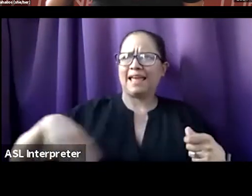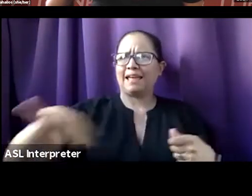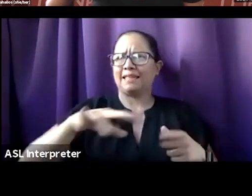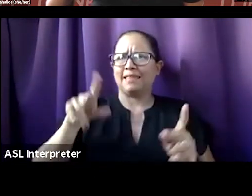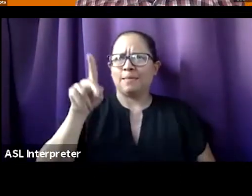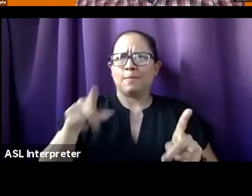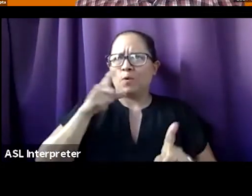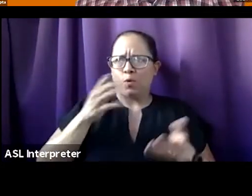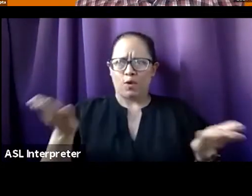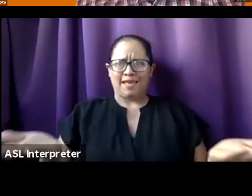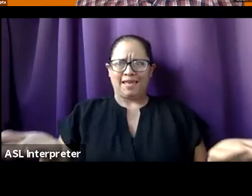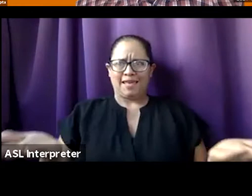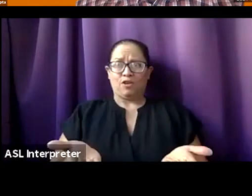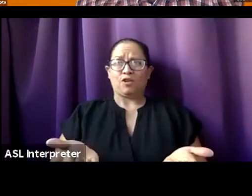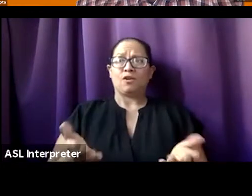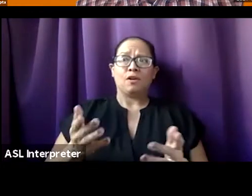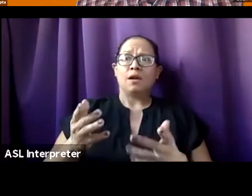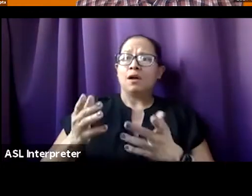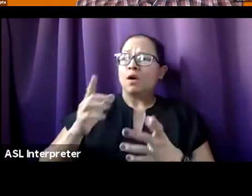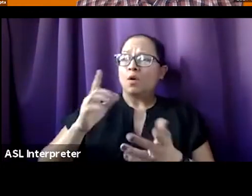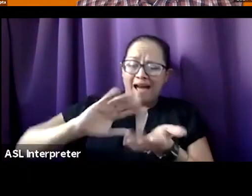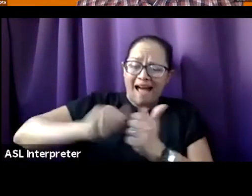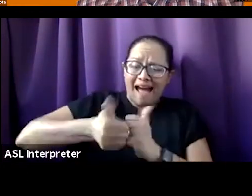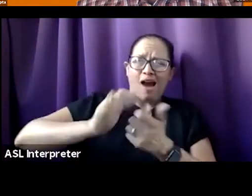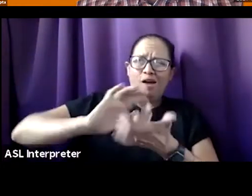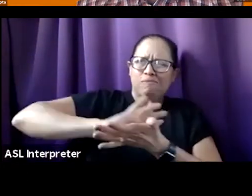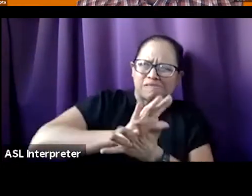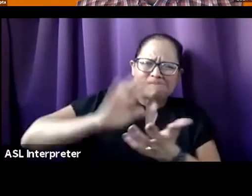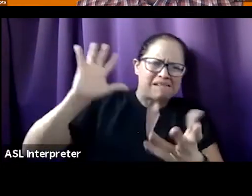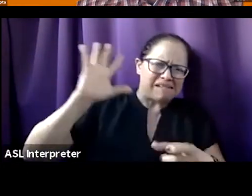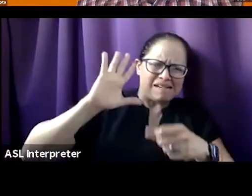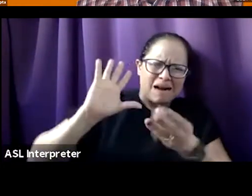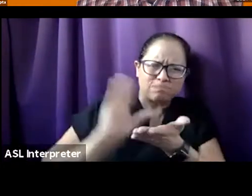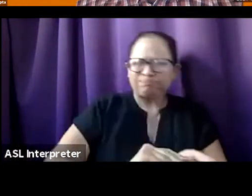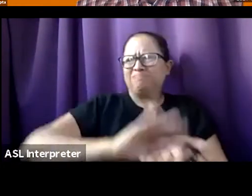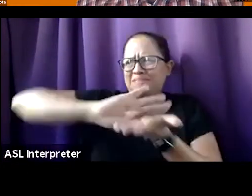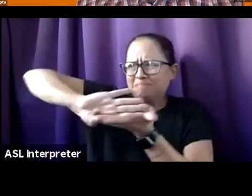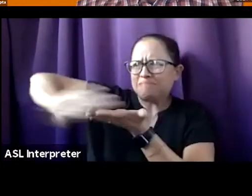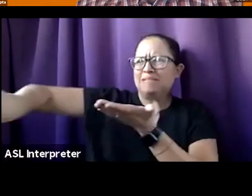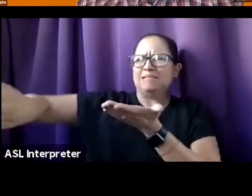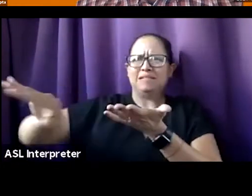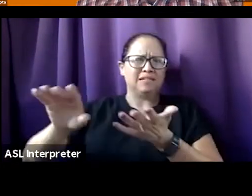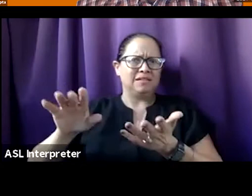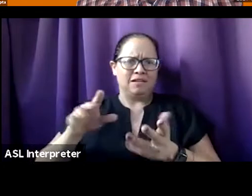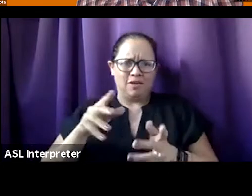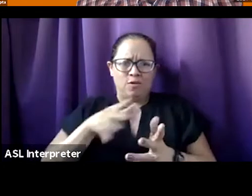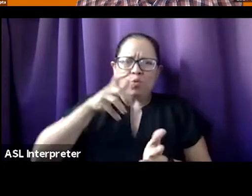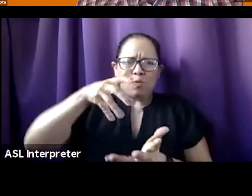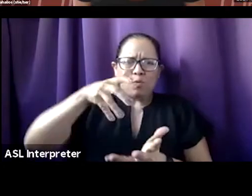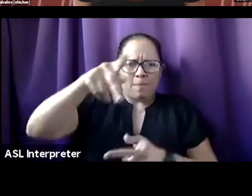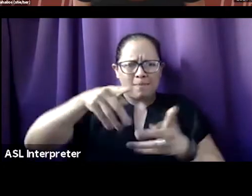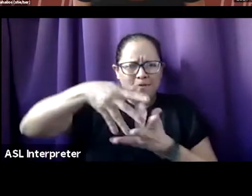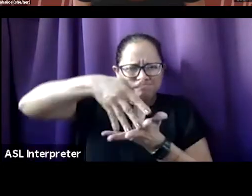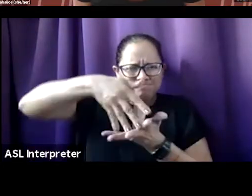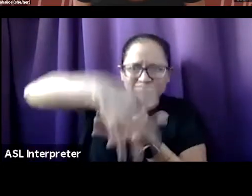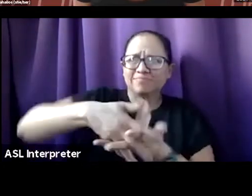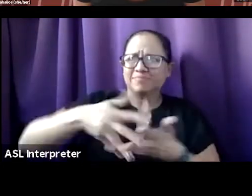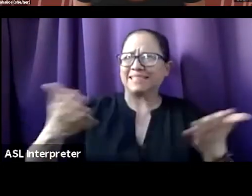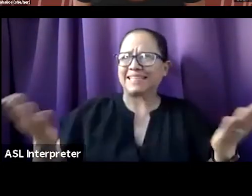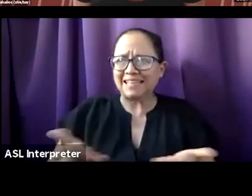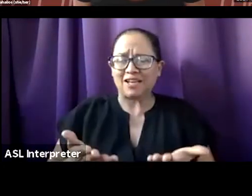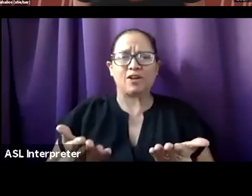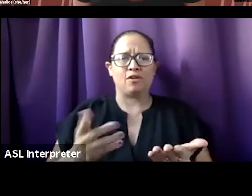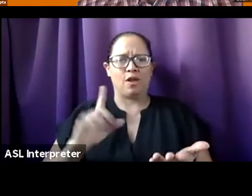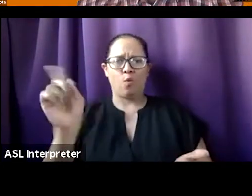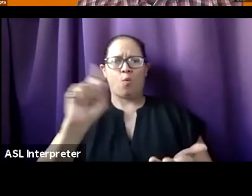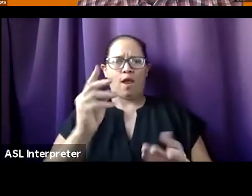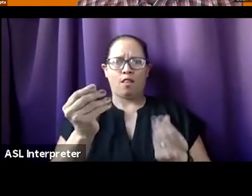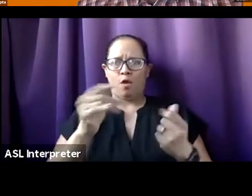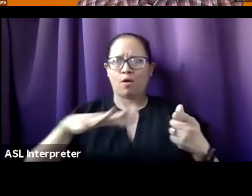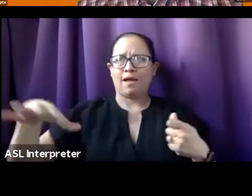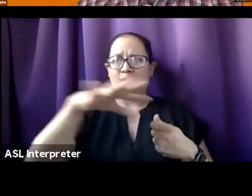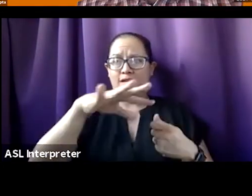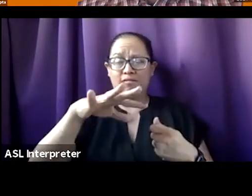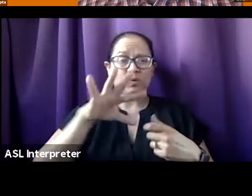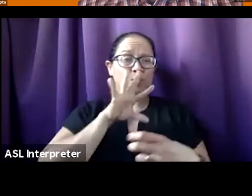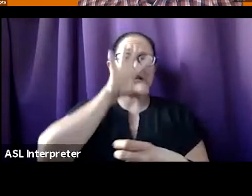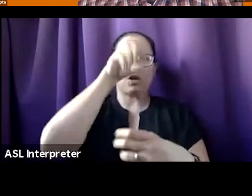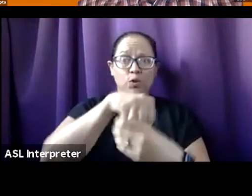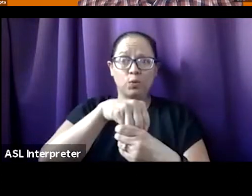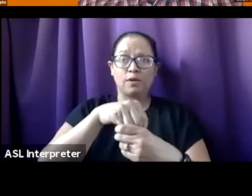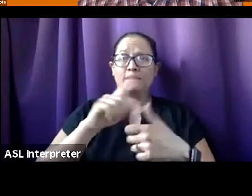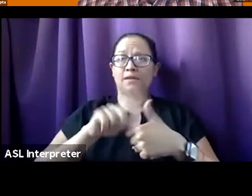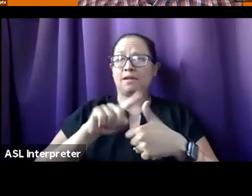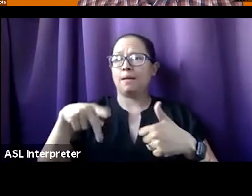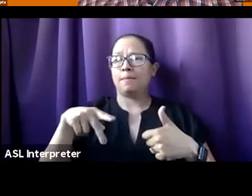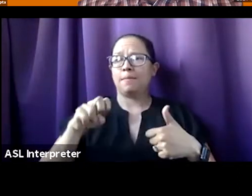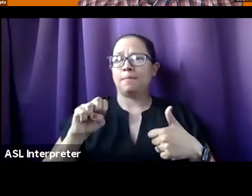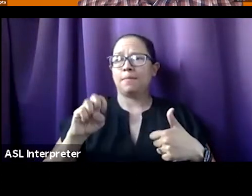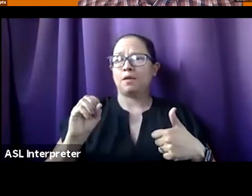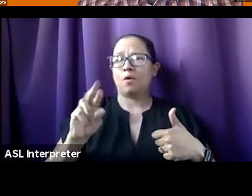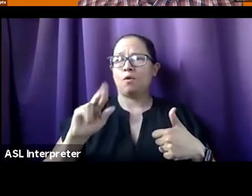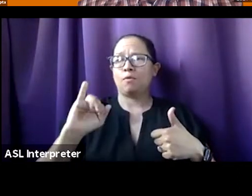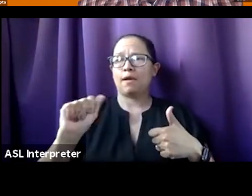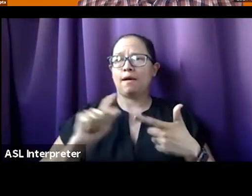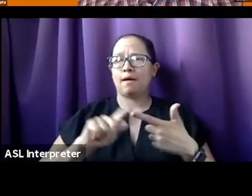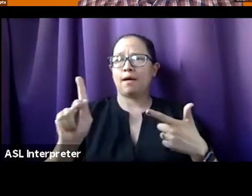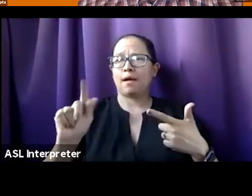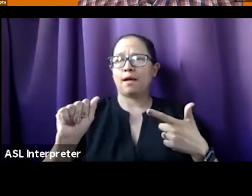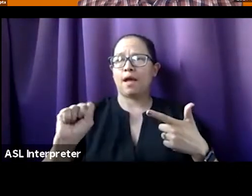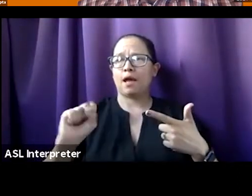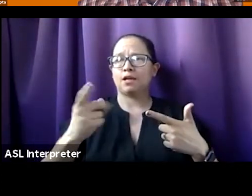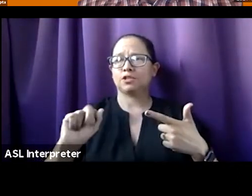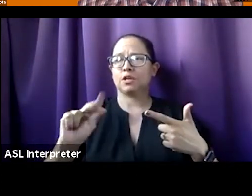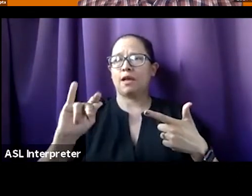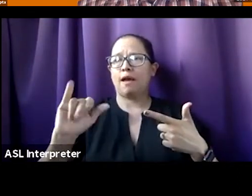We are currently on the land of several nations, including Peoria, because cause kiya peon Kershaw where Miami.